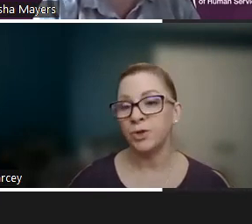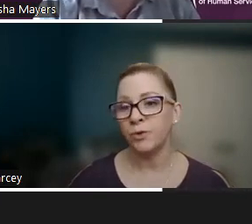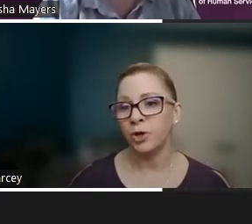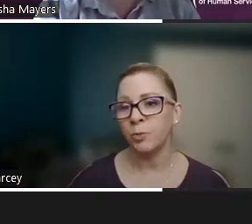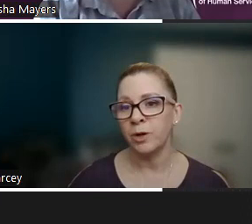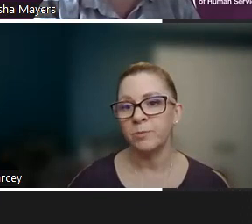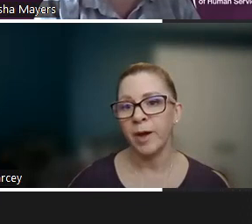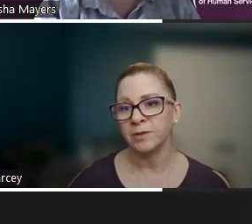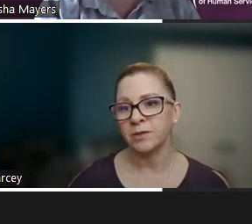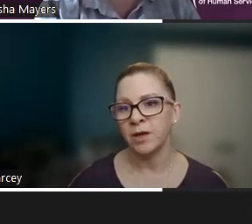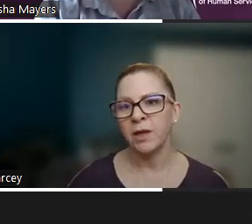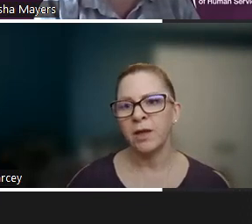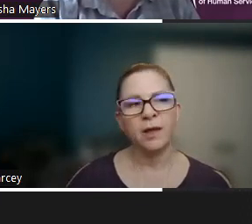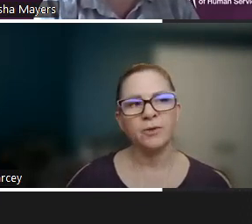KNOW THEIR COMMUNITIES BEST.